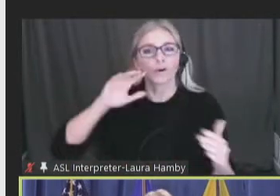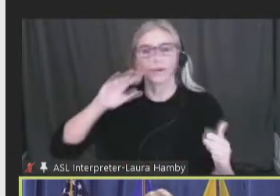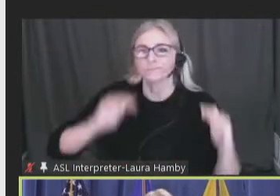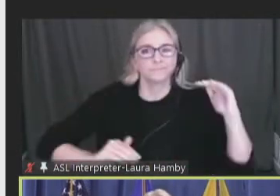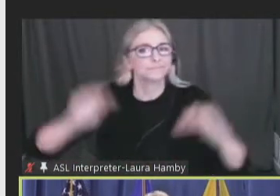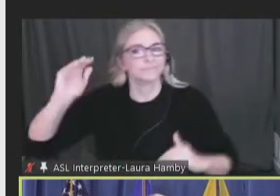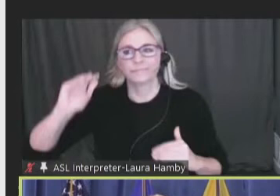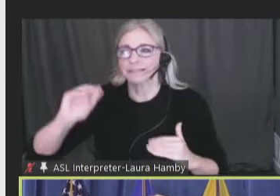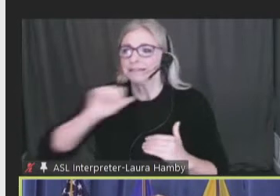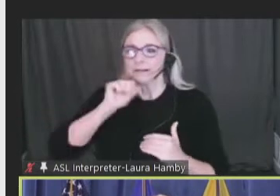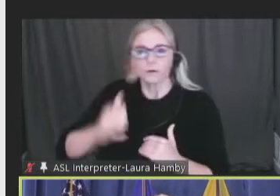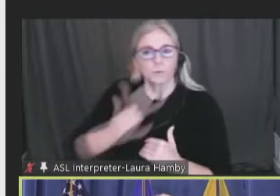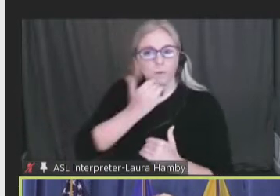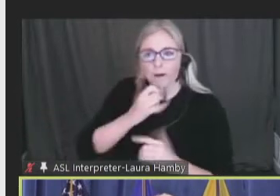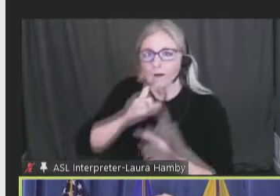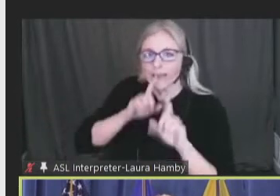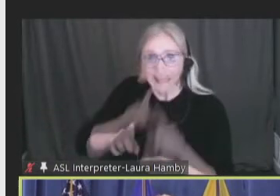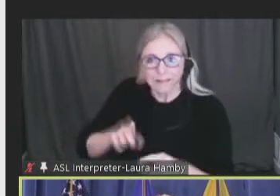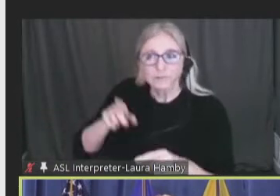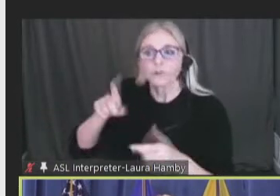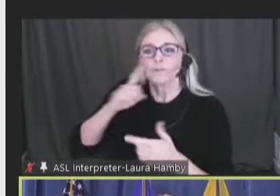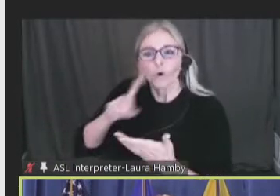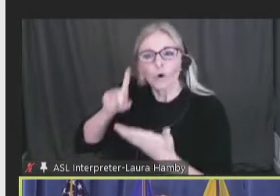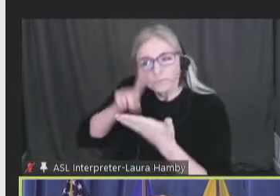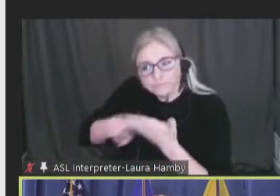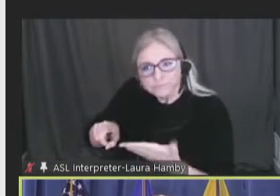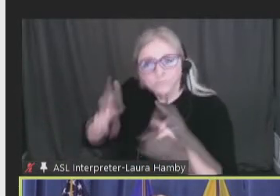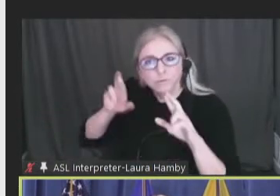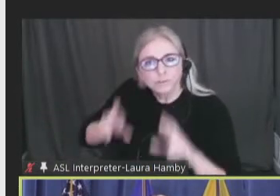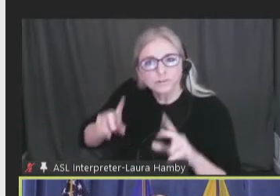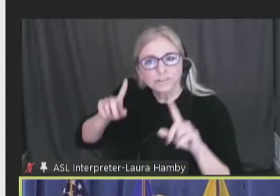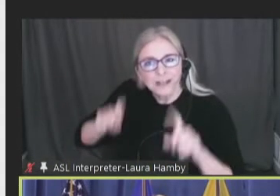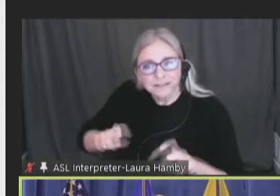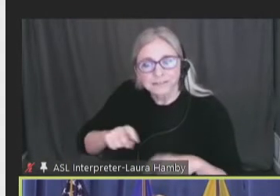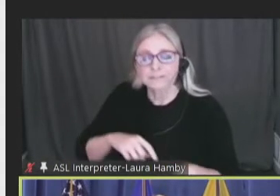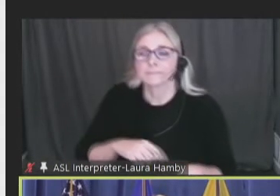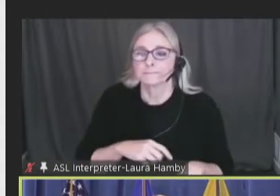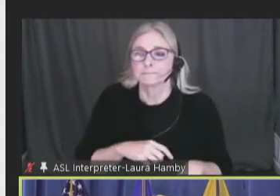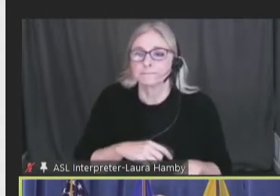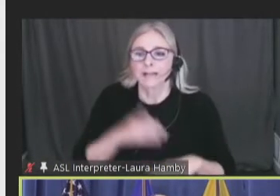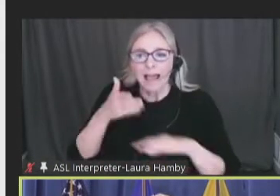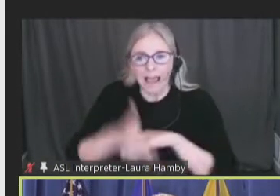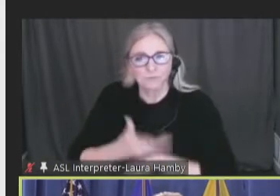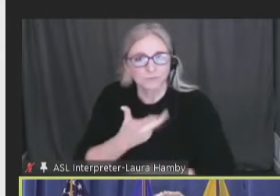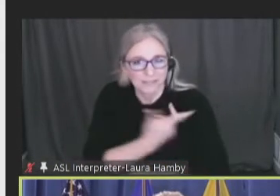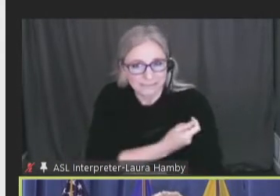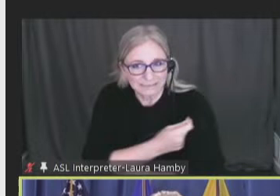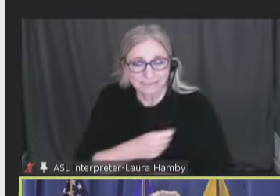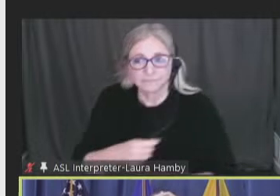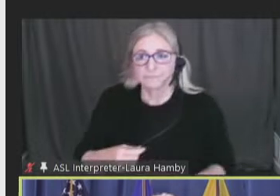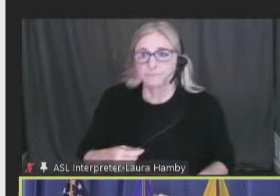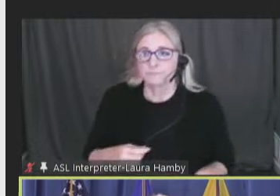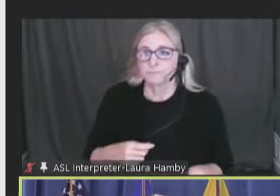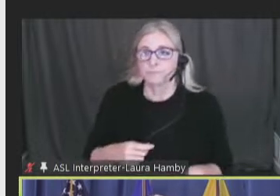of adverse events after vaccination.